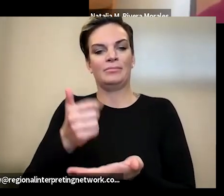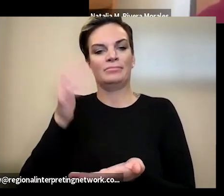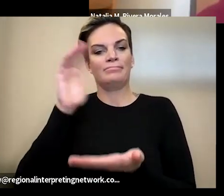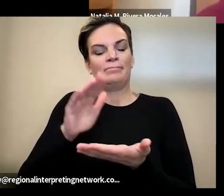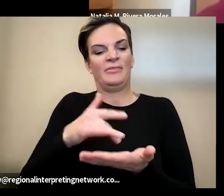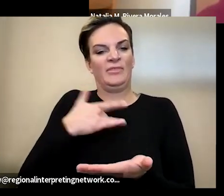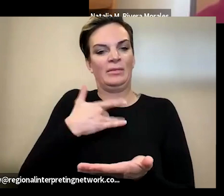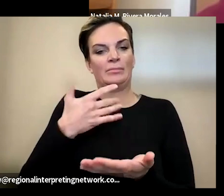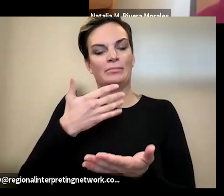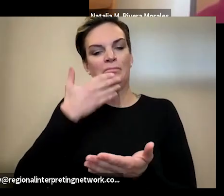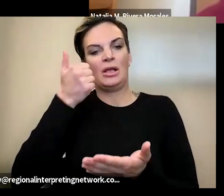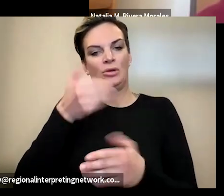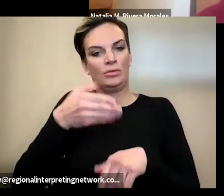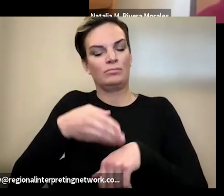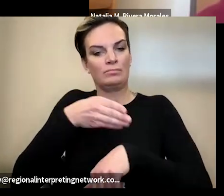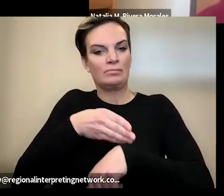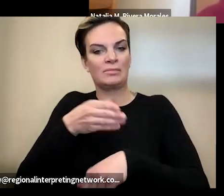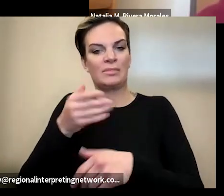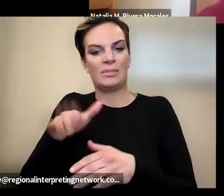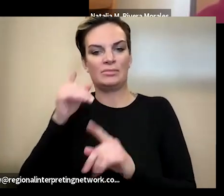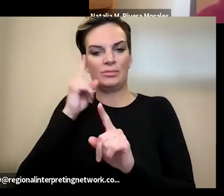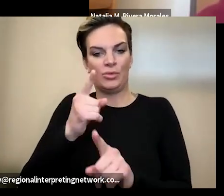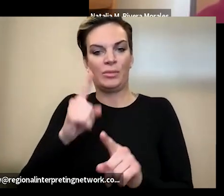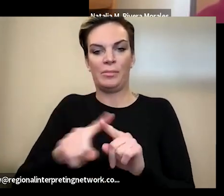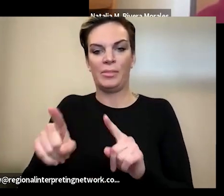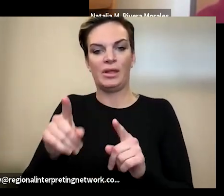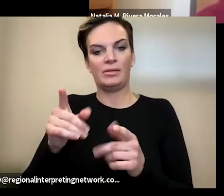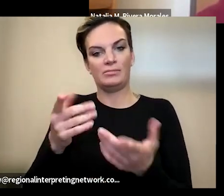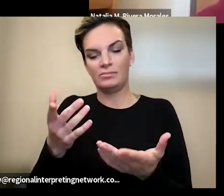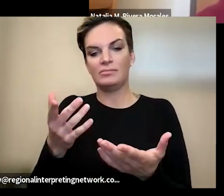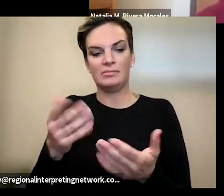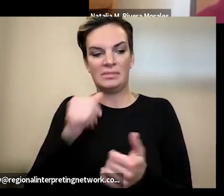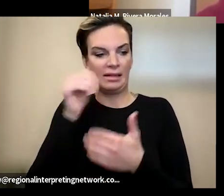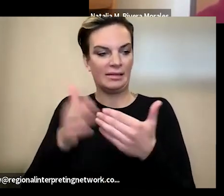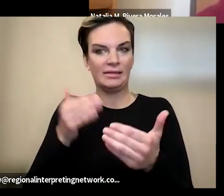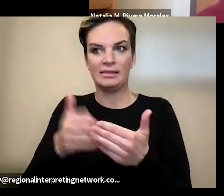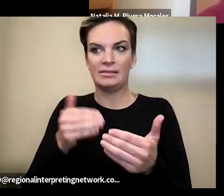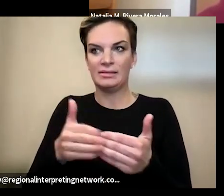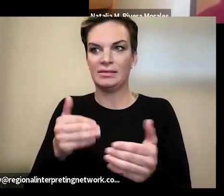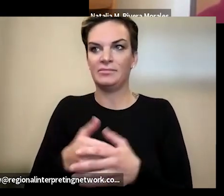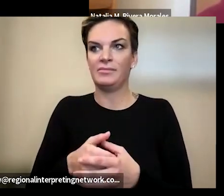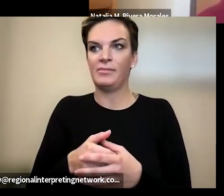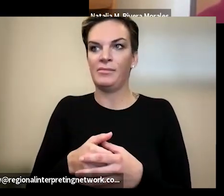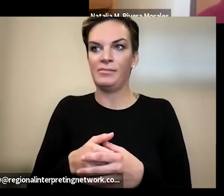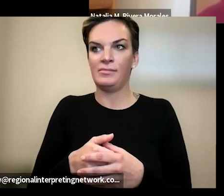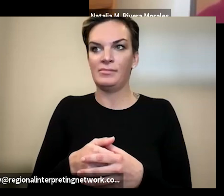that can take a toll on people. I've had this happen. A lot of the medications, especially